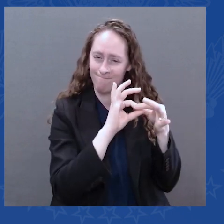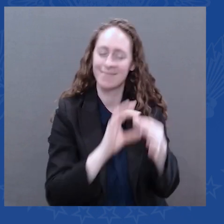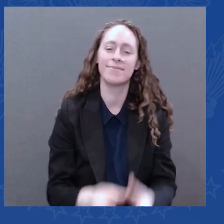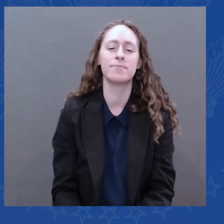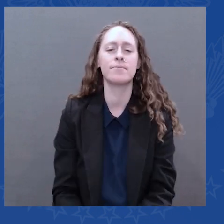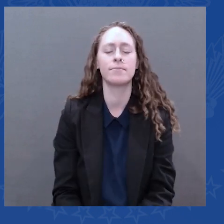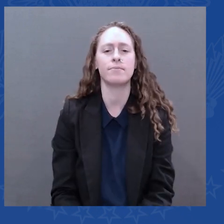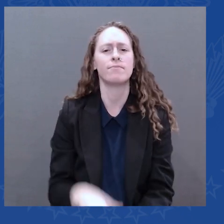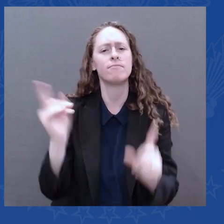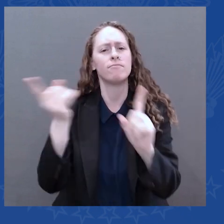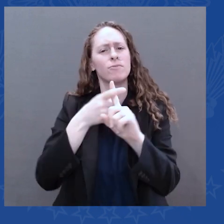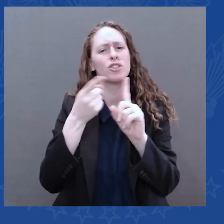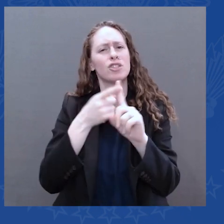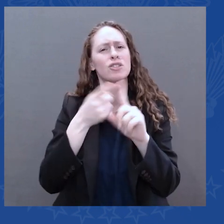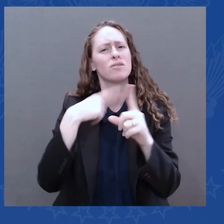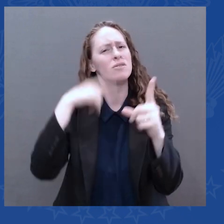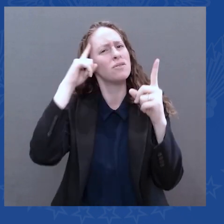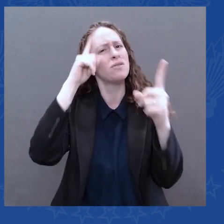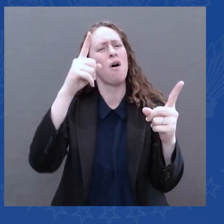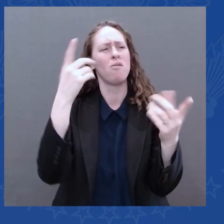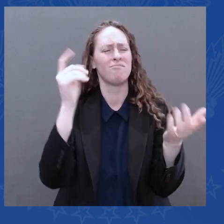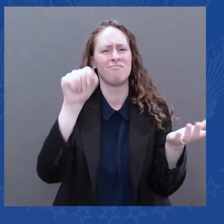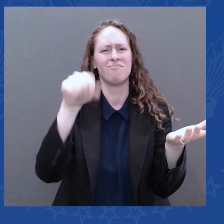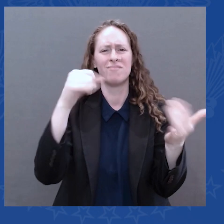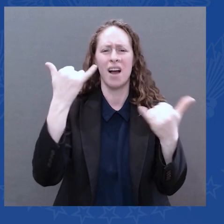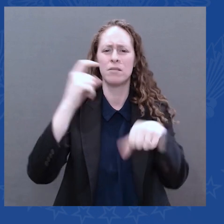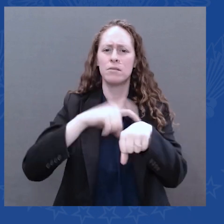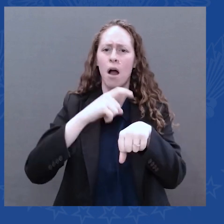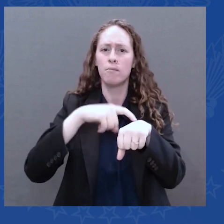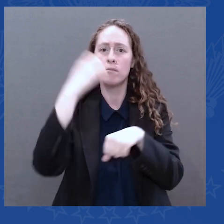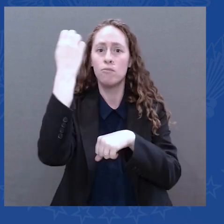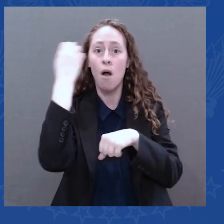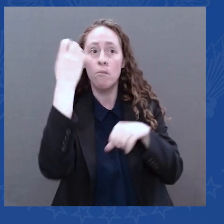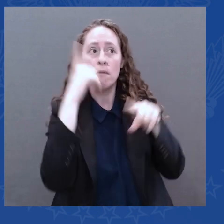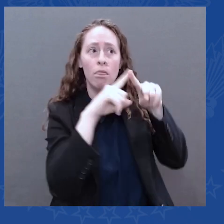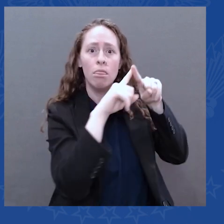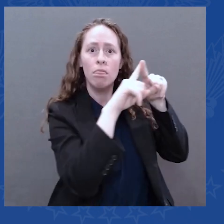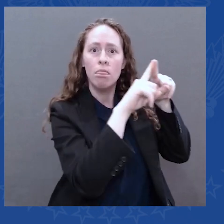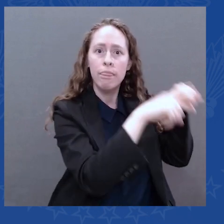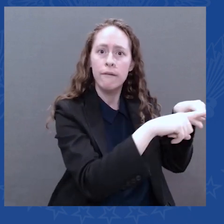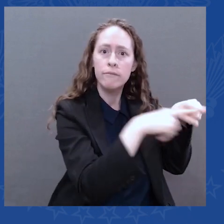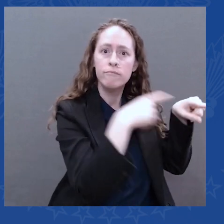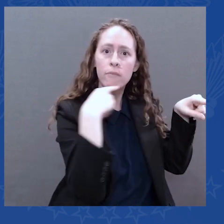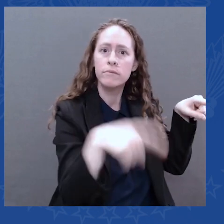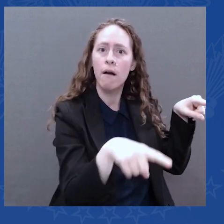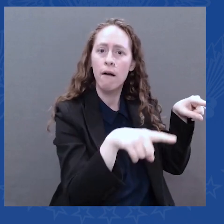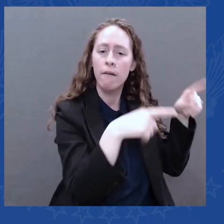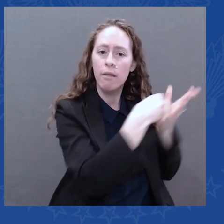Putin has issued Russia's energy resources to coerce and manipulate its neighbors. That's how he's used it.